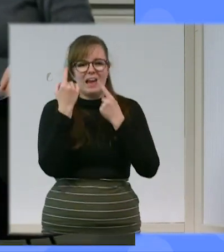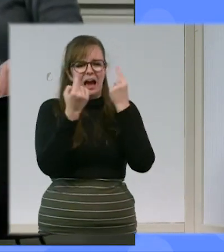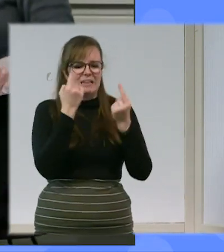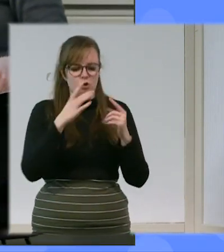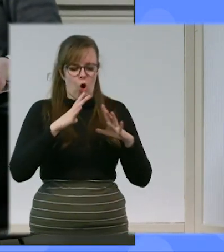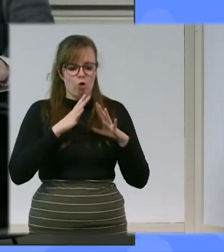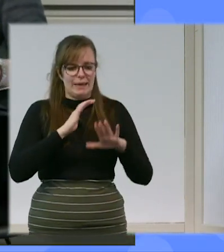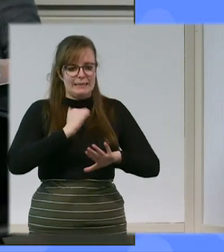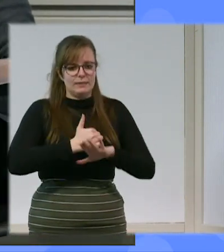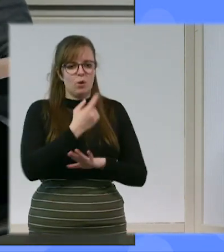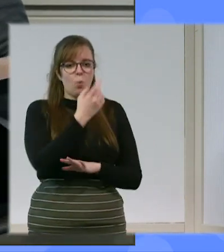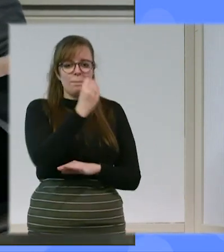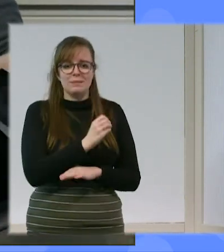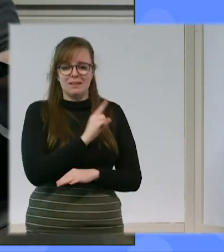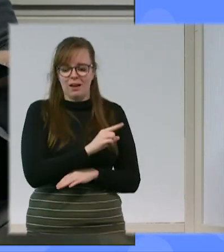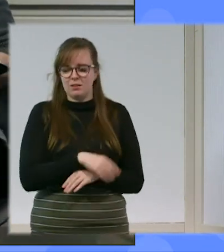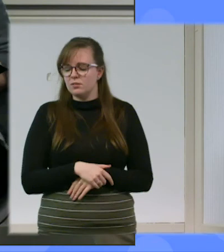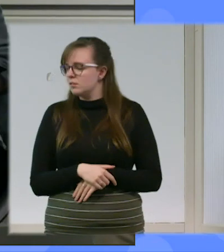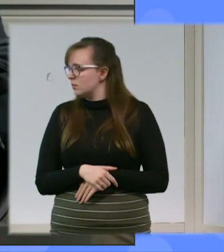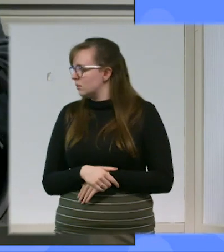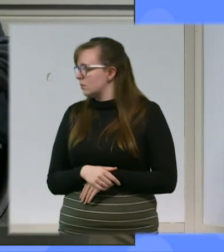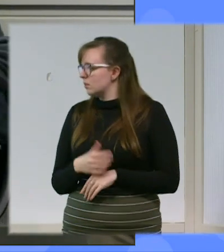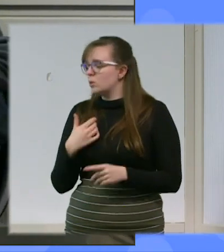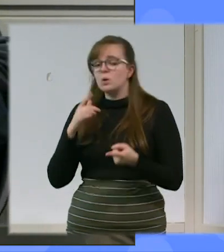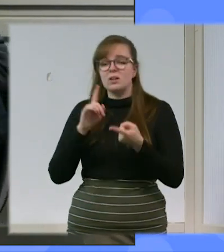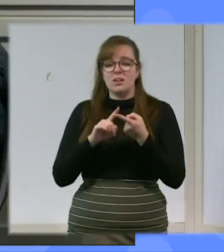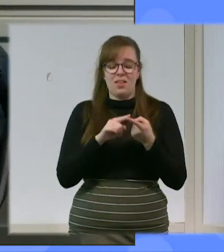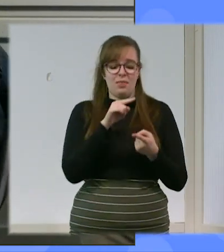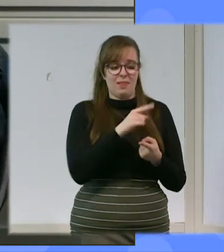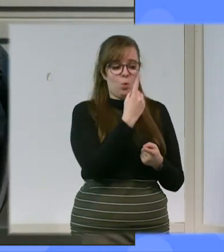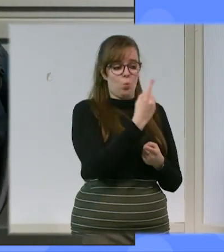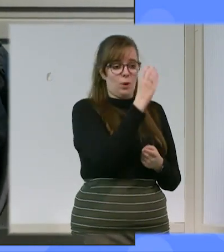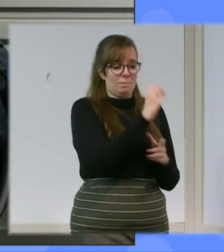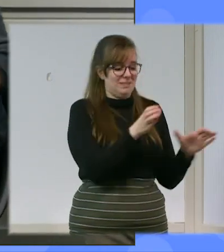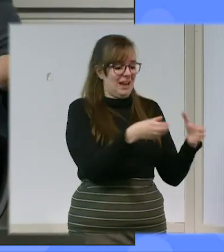um well firstly it's very hard to get data about the 1 the 1 percent because